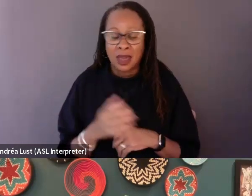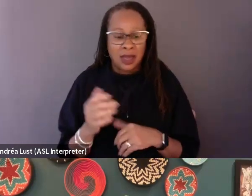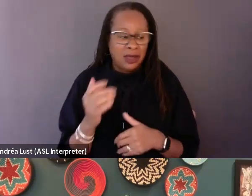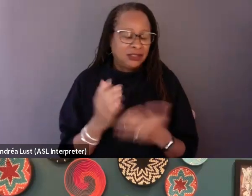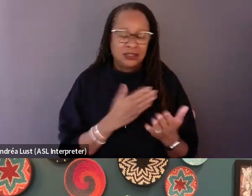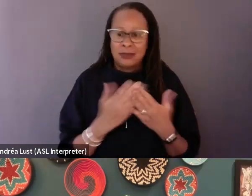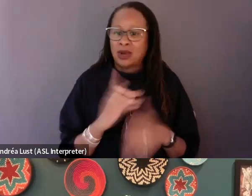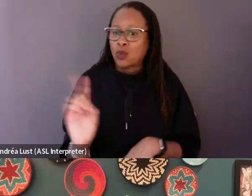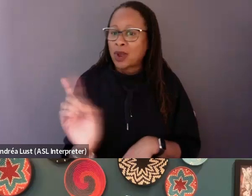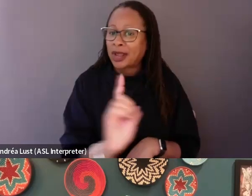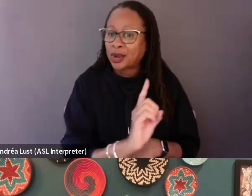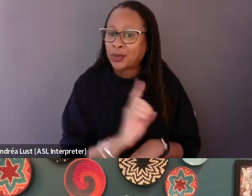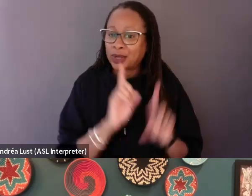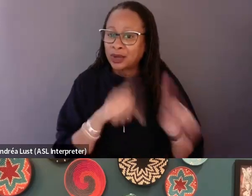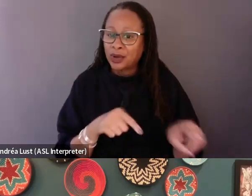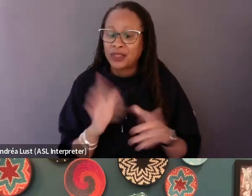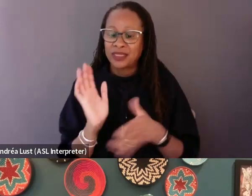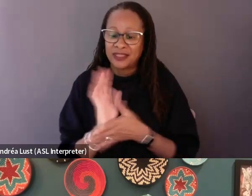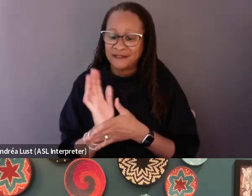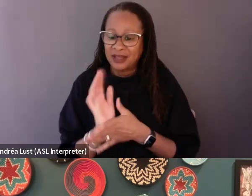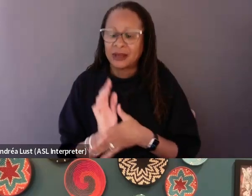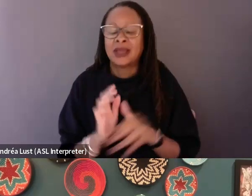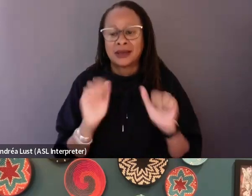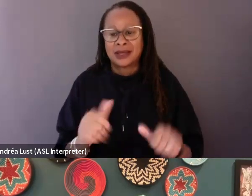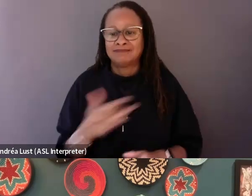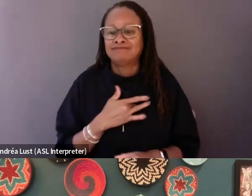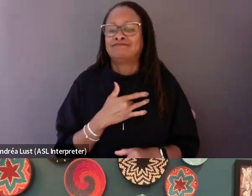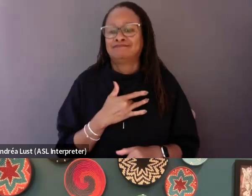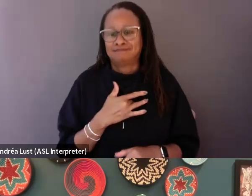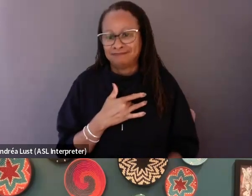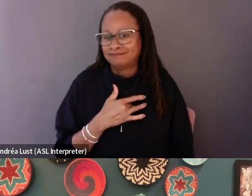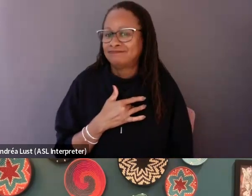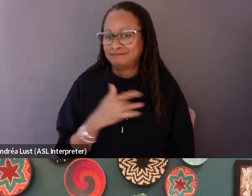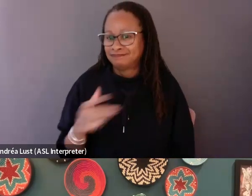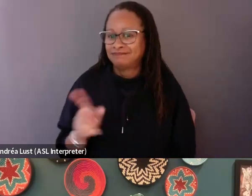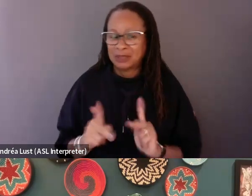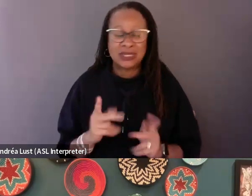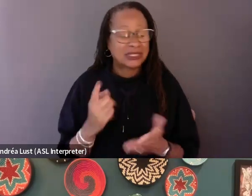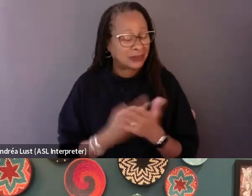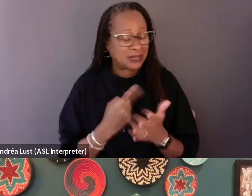the film has been able to move people, sometimes bring them to tears, sometimes make them really,